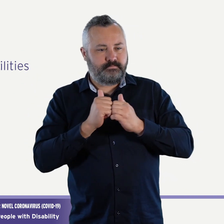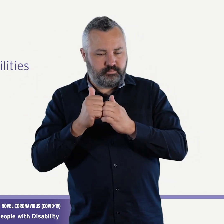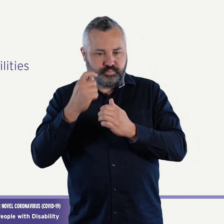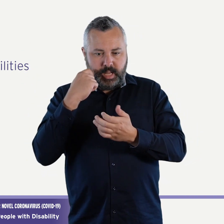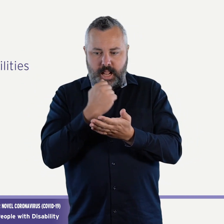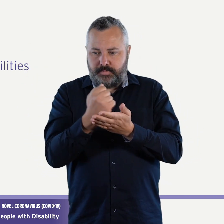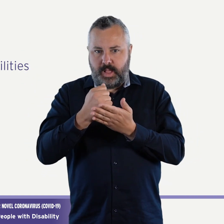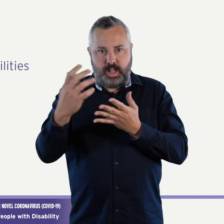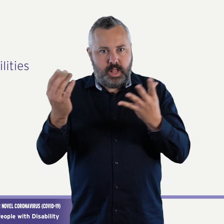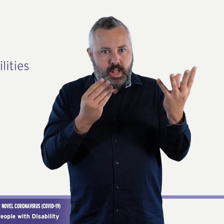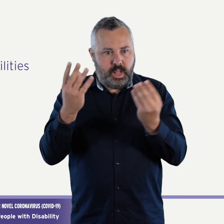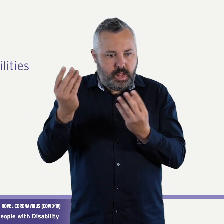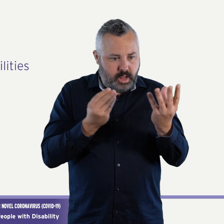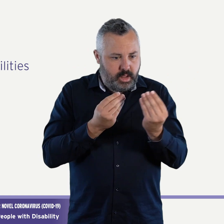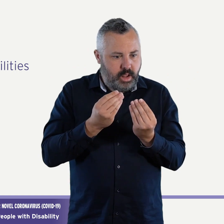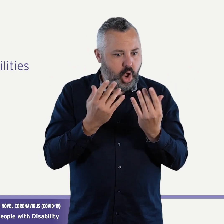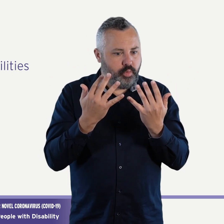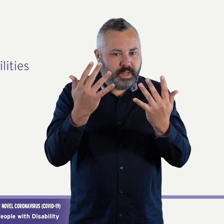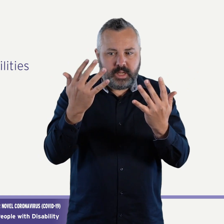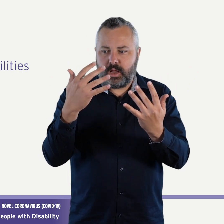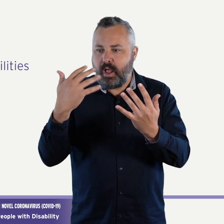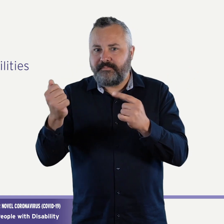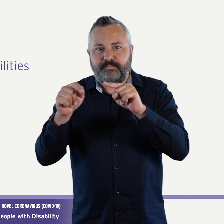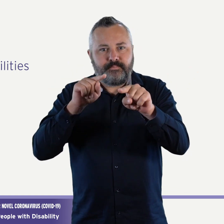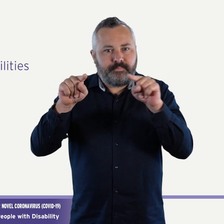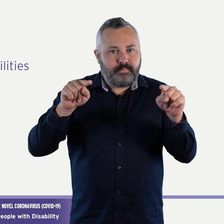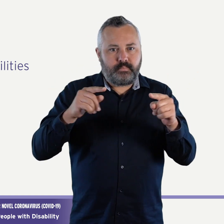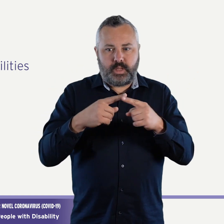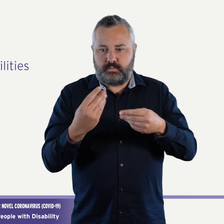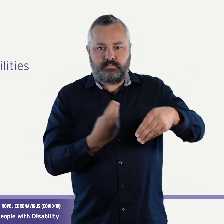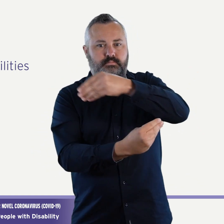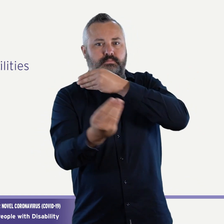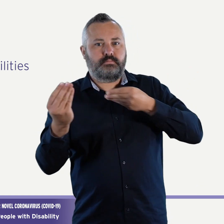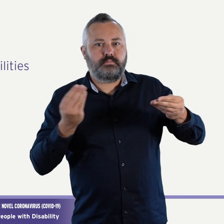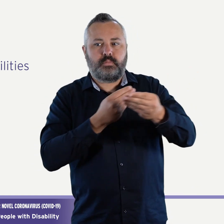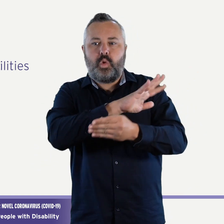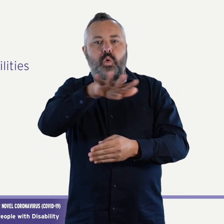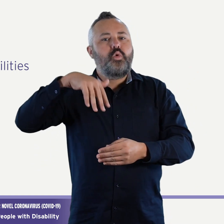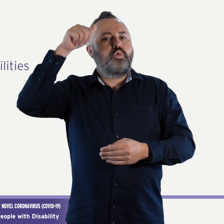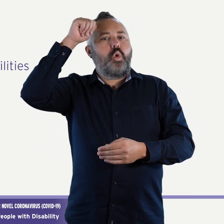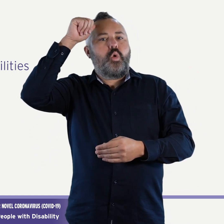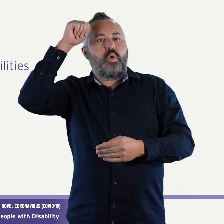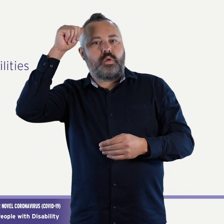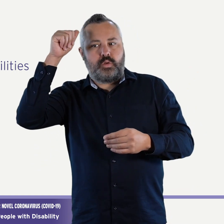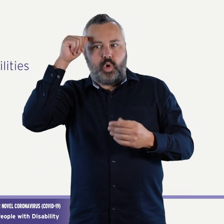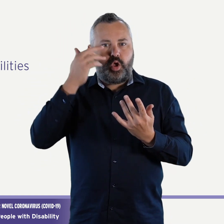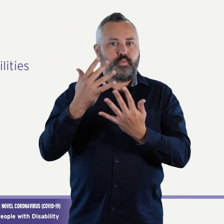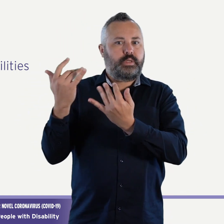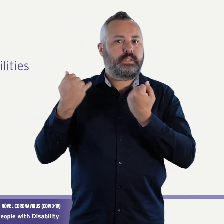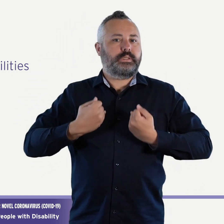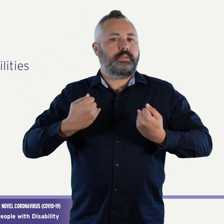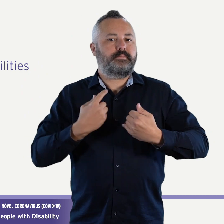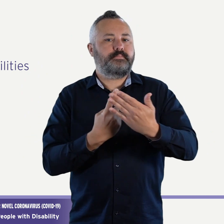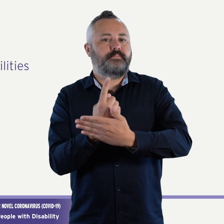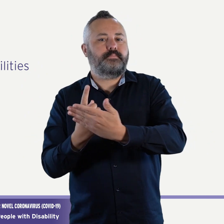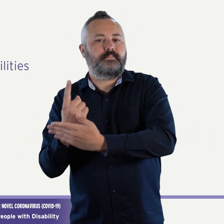will work together to consider data and evidence, resource and sharing of information.